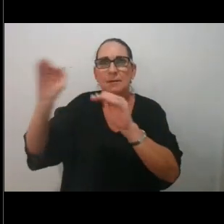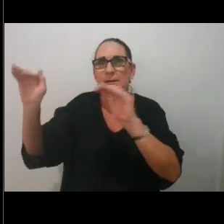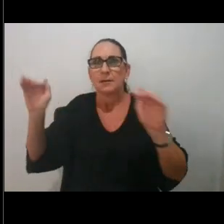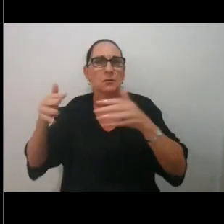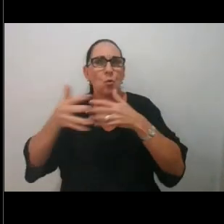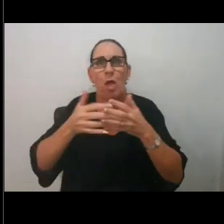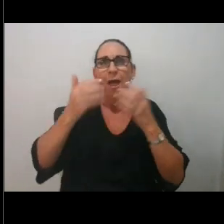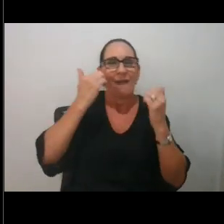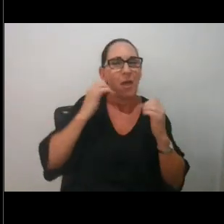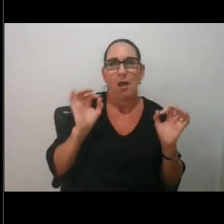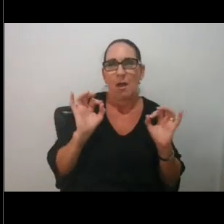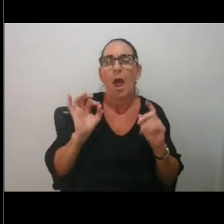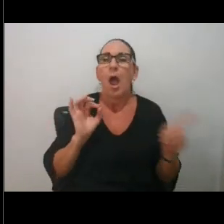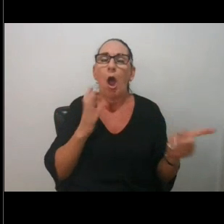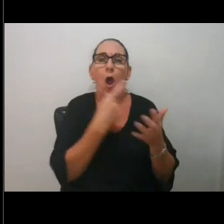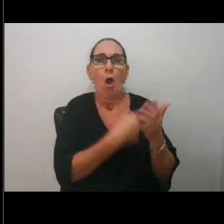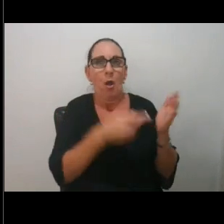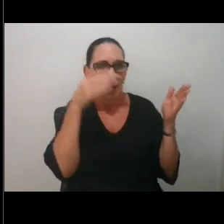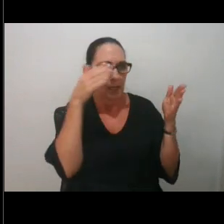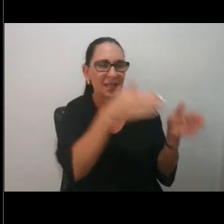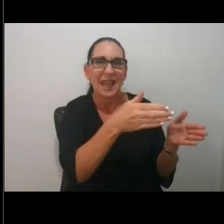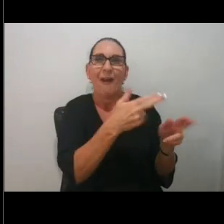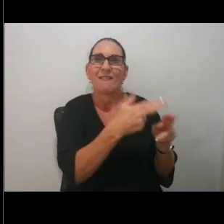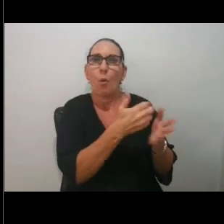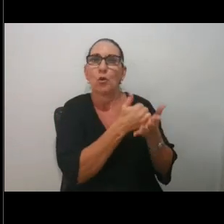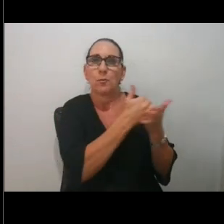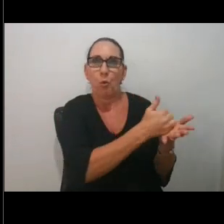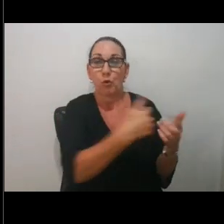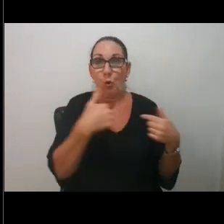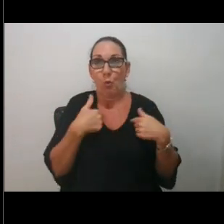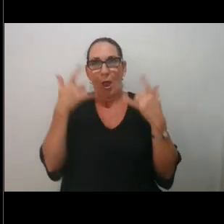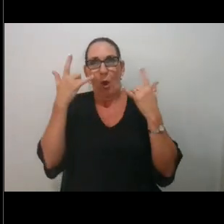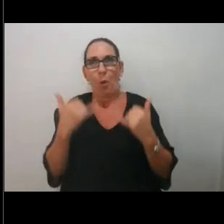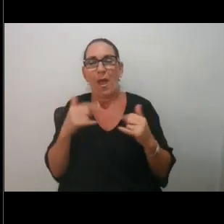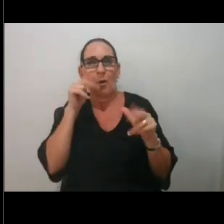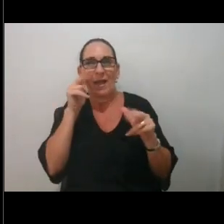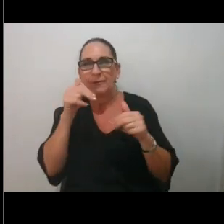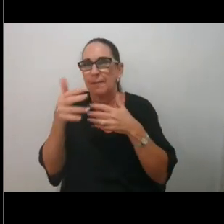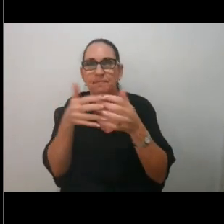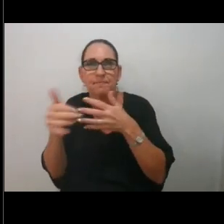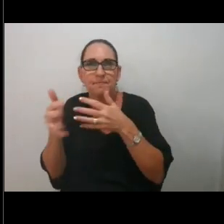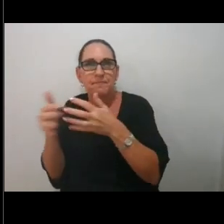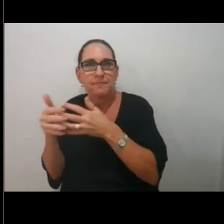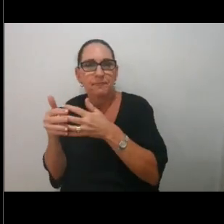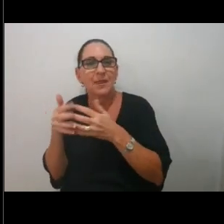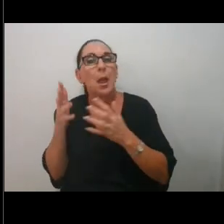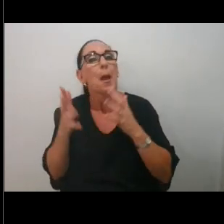assistance for and as lawyers we can we can take care of that so the difference between whether the